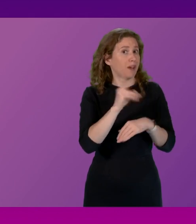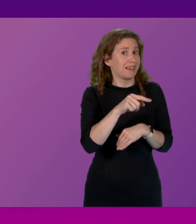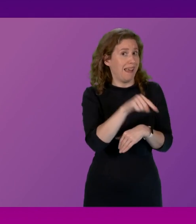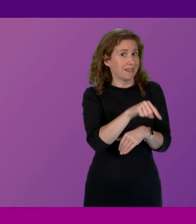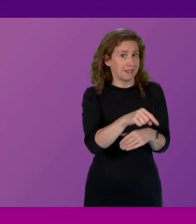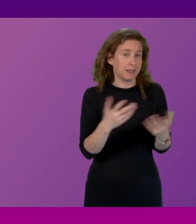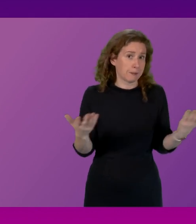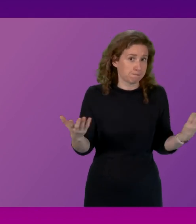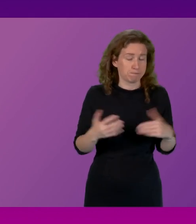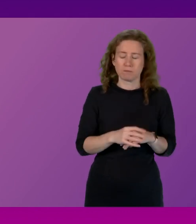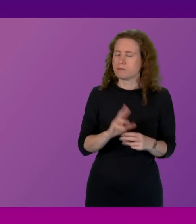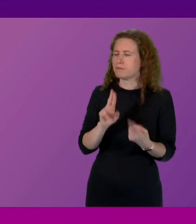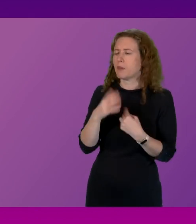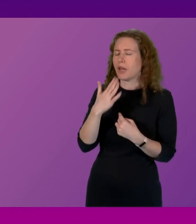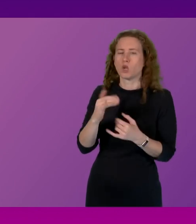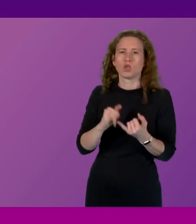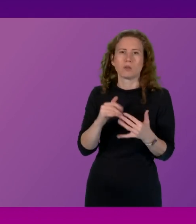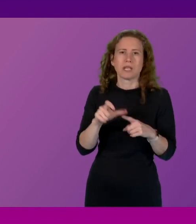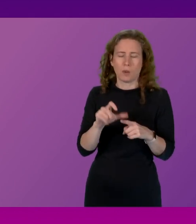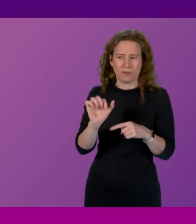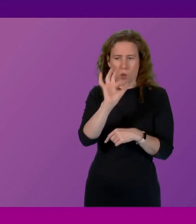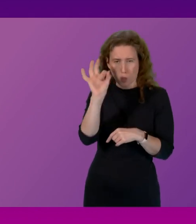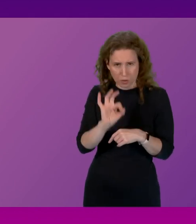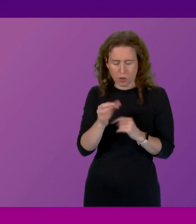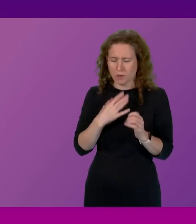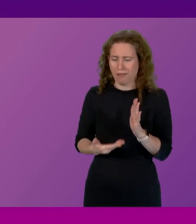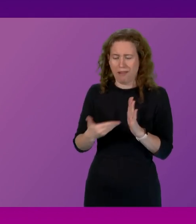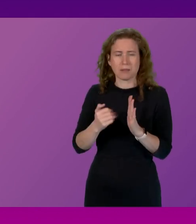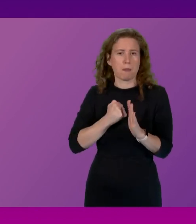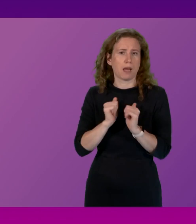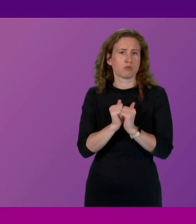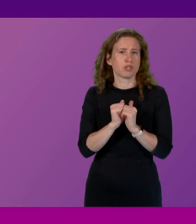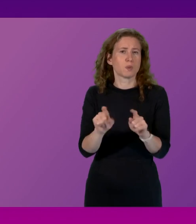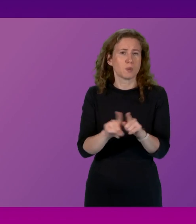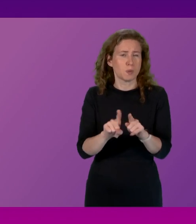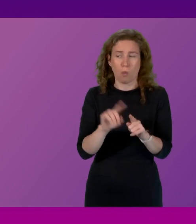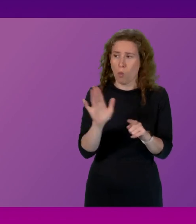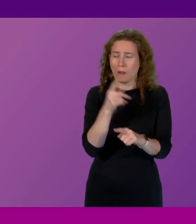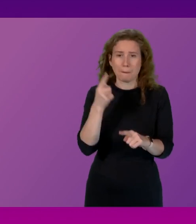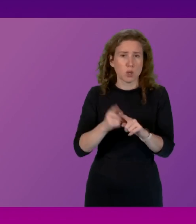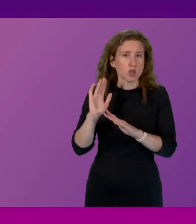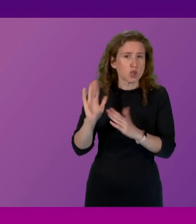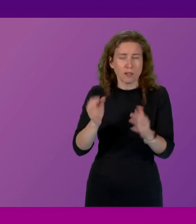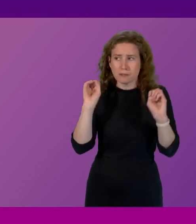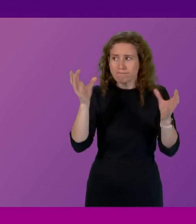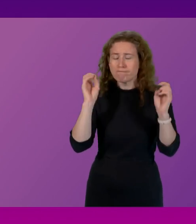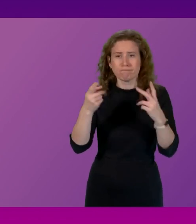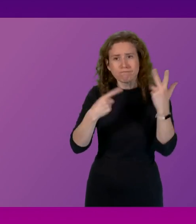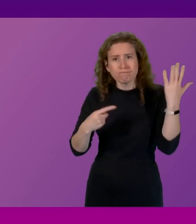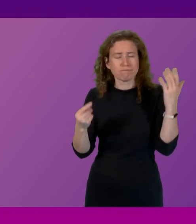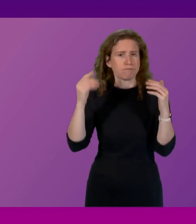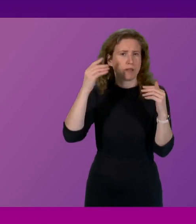I add my appreciation for our emergency services, in particular the Scottish Fire and Rescue